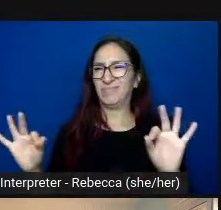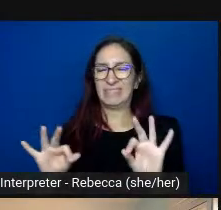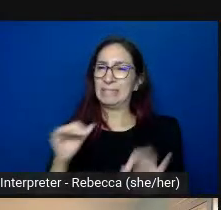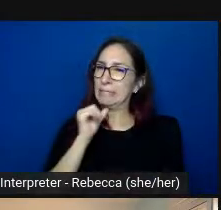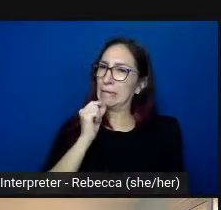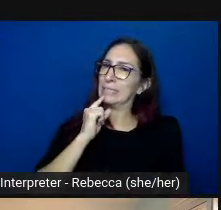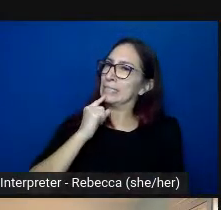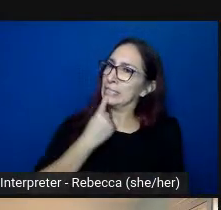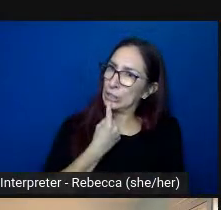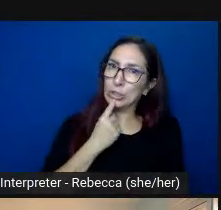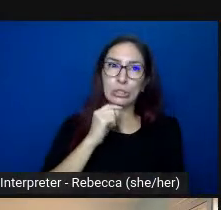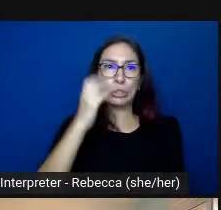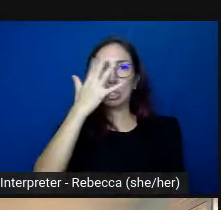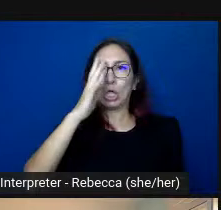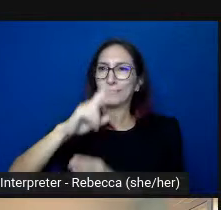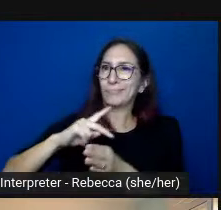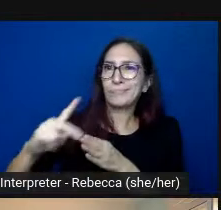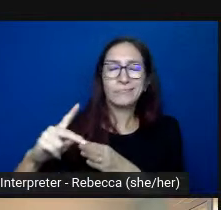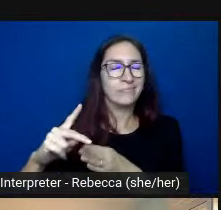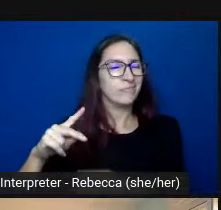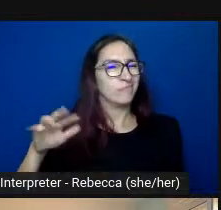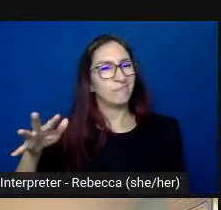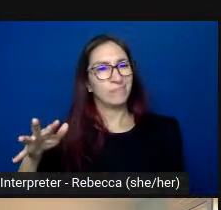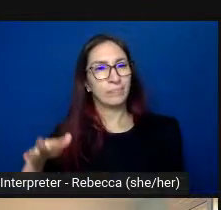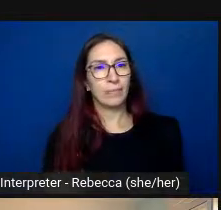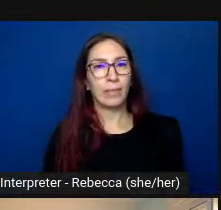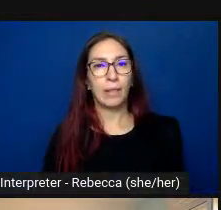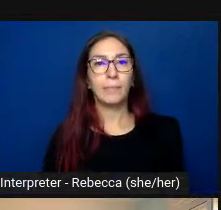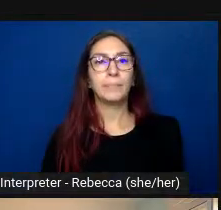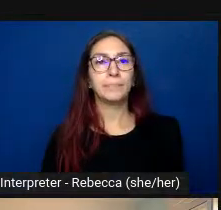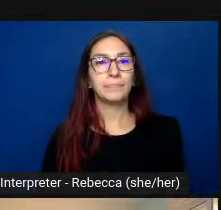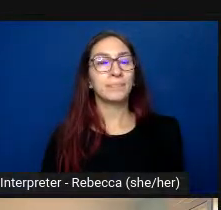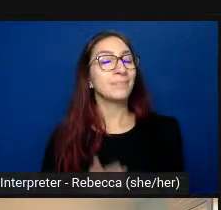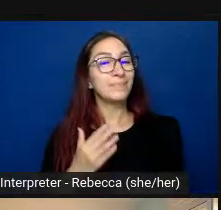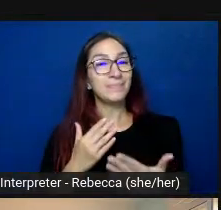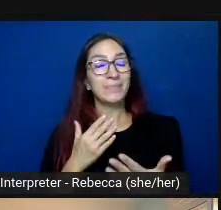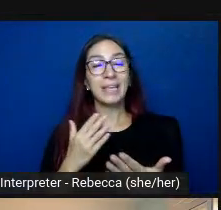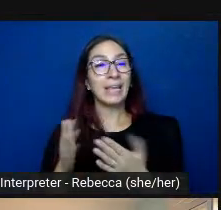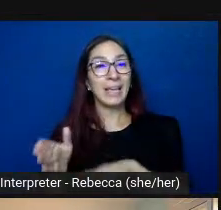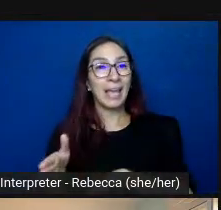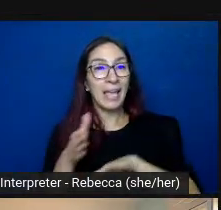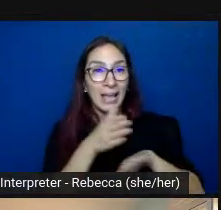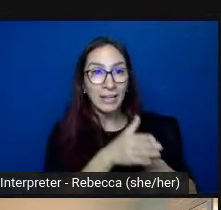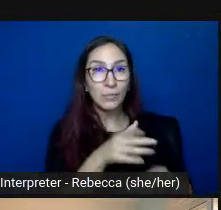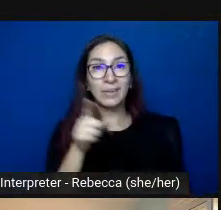template for that because of the design that made some people feel it was not a serious proposal.